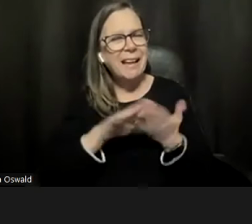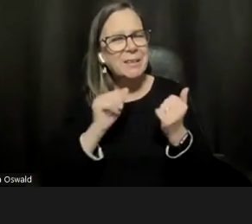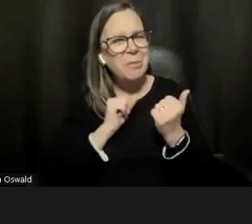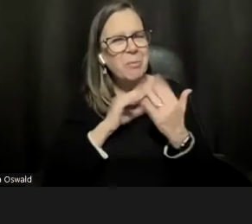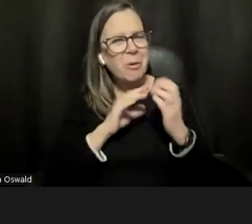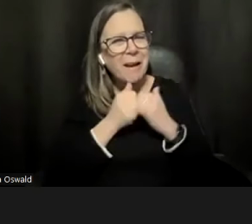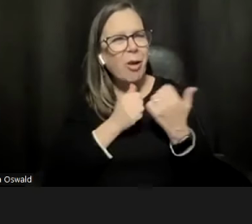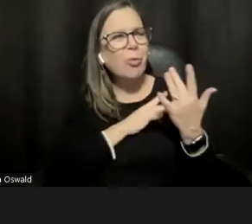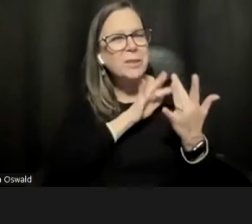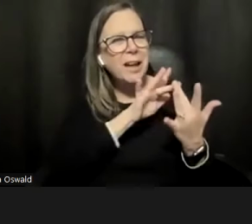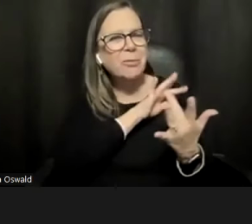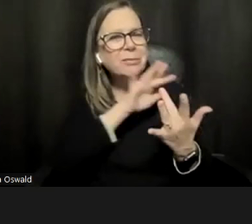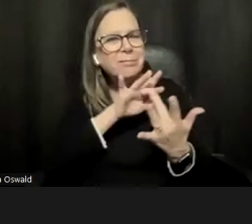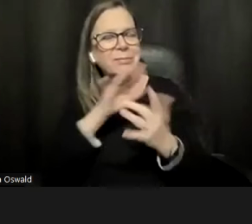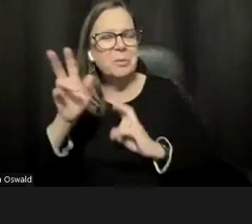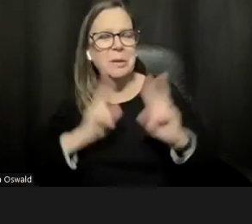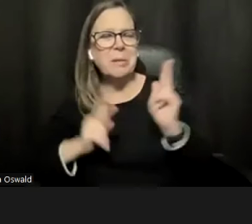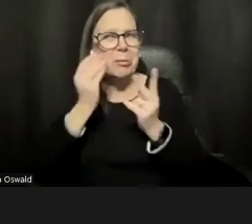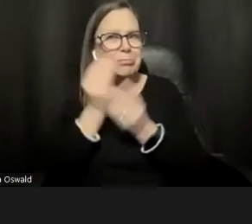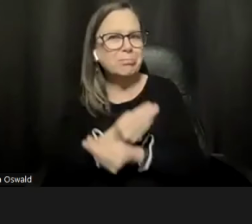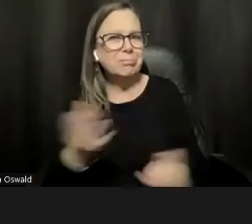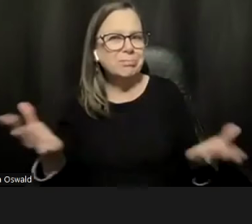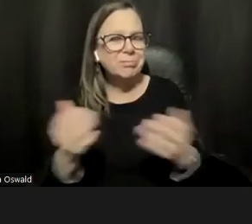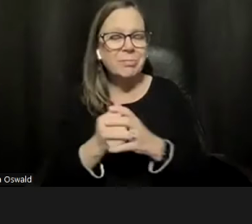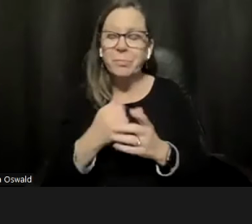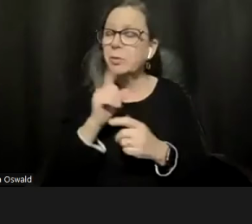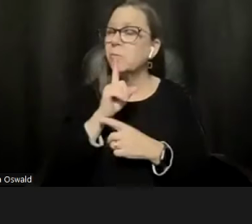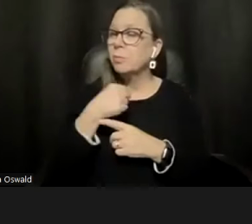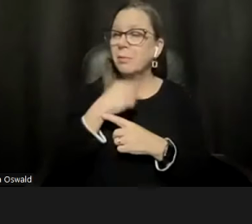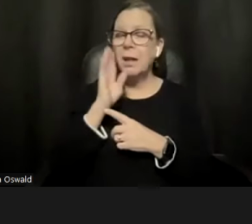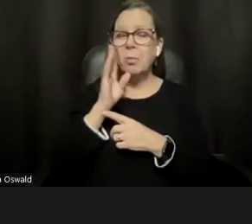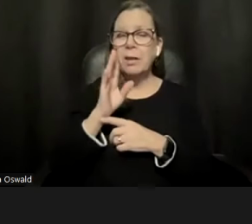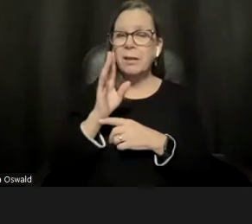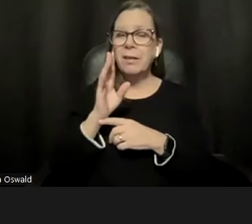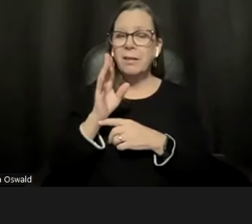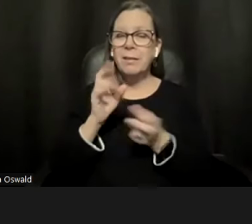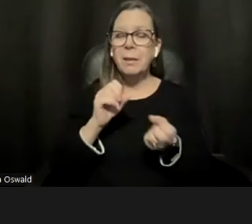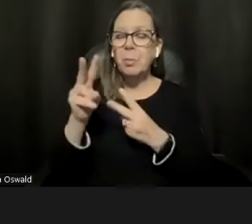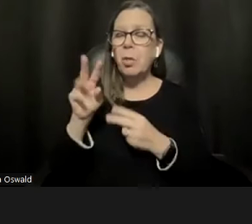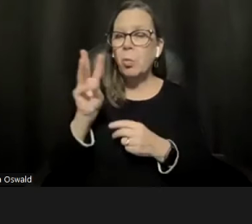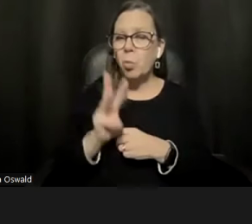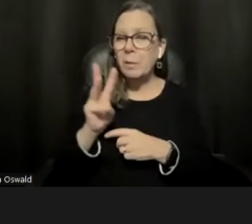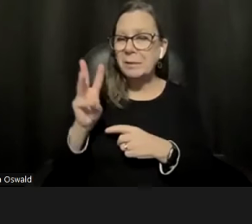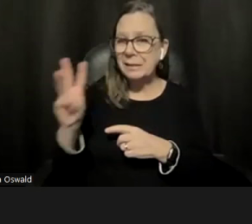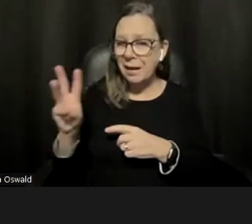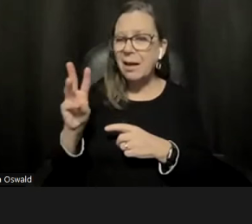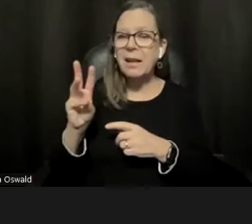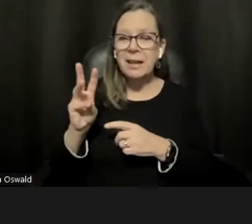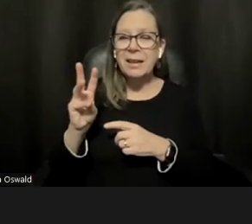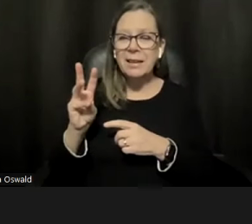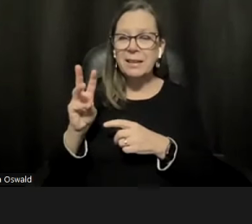Sure, I will put the website in the chat for those.